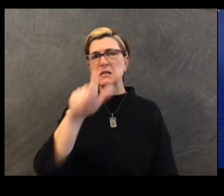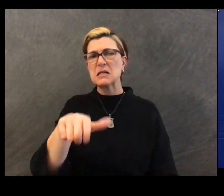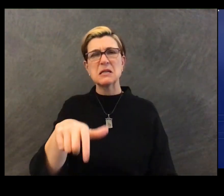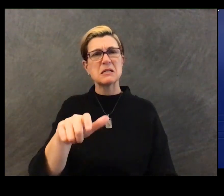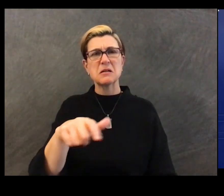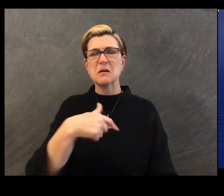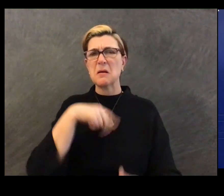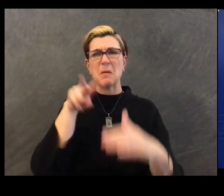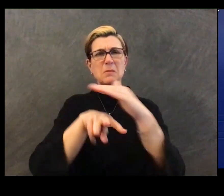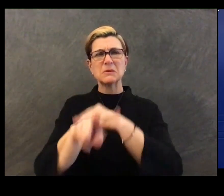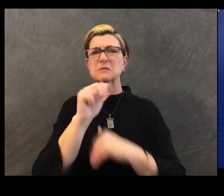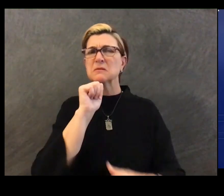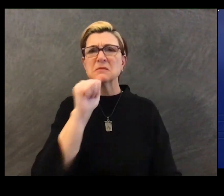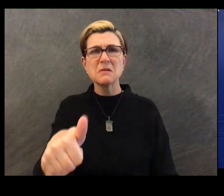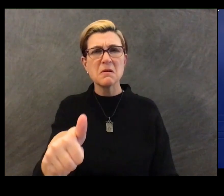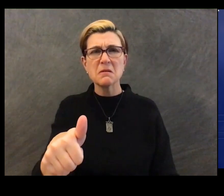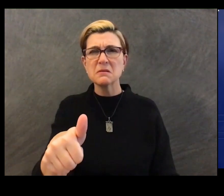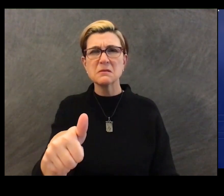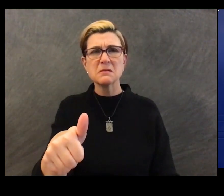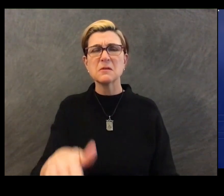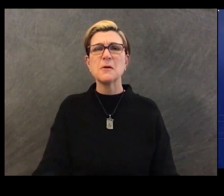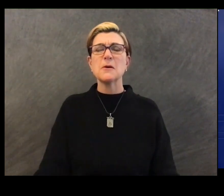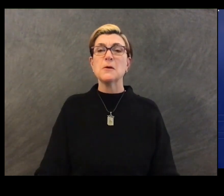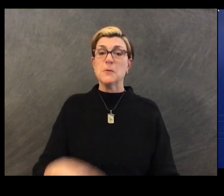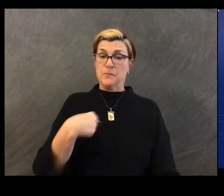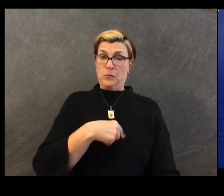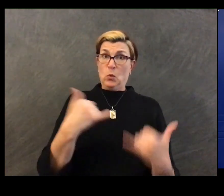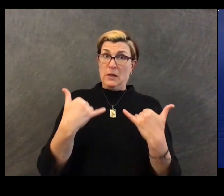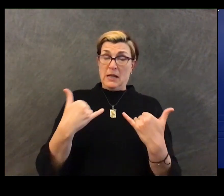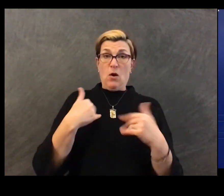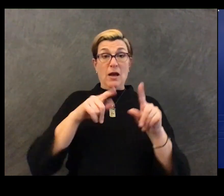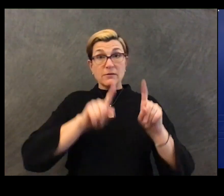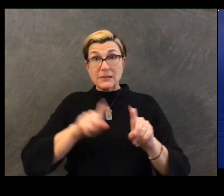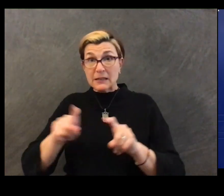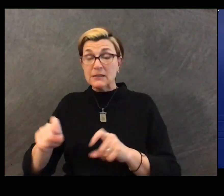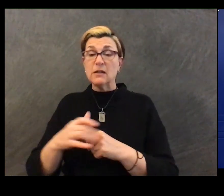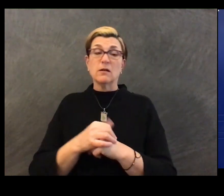recognition that we've talked about isolation and contact racing combined